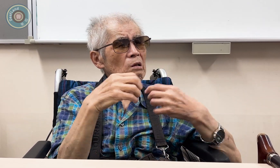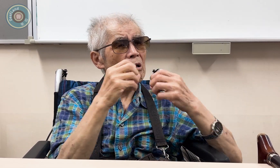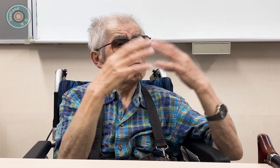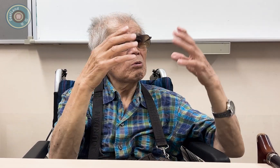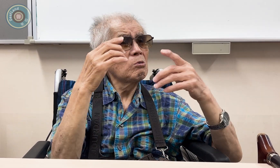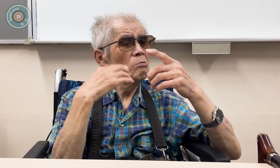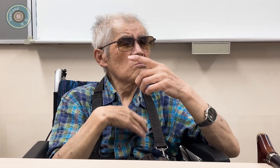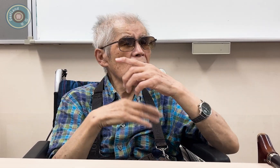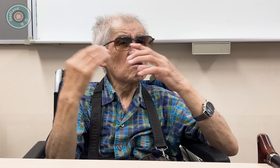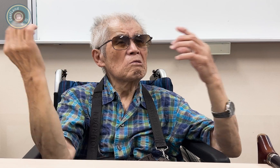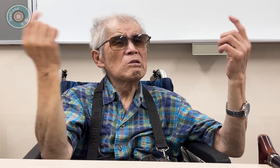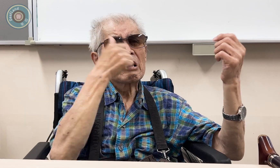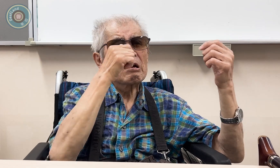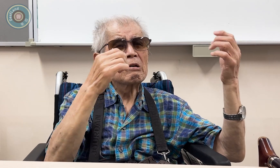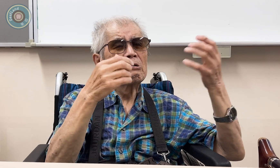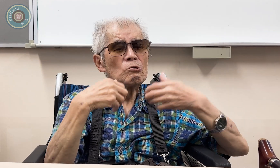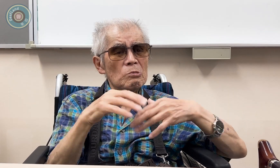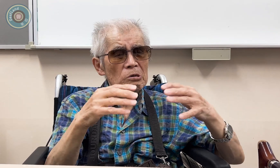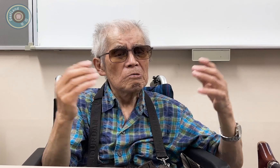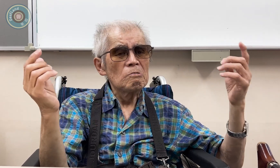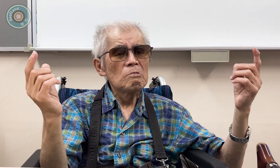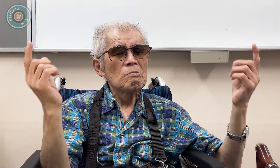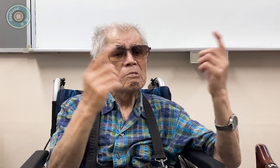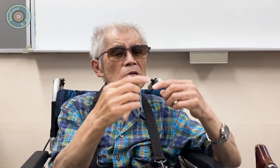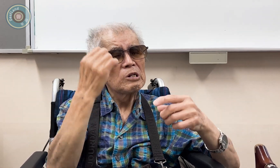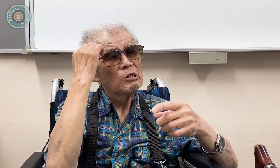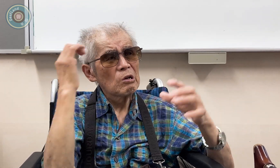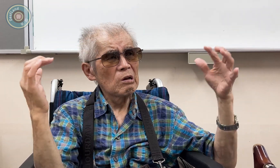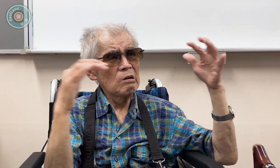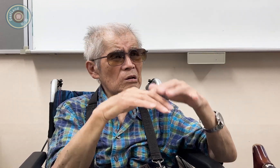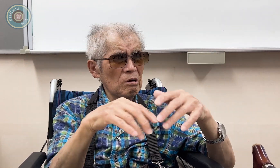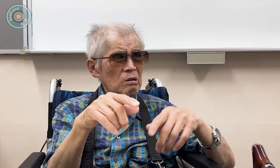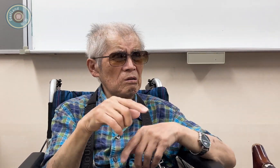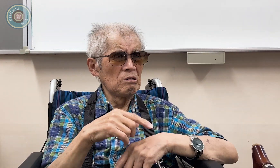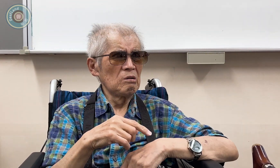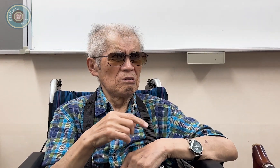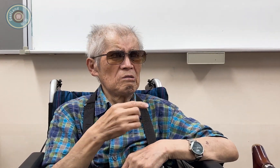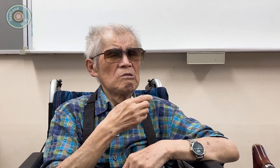In the deaf school dormitory, there were also children from outside Hiroshima City